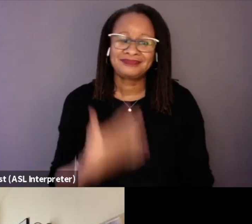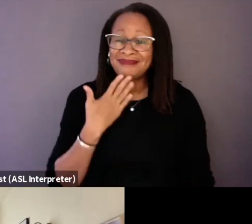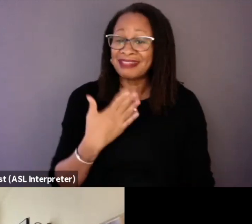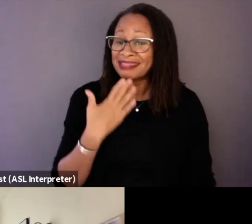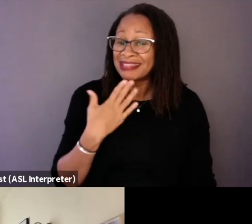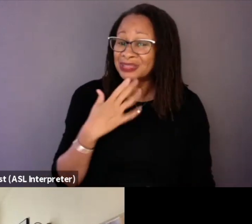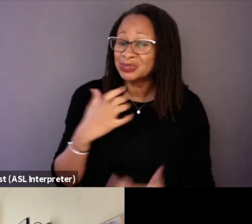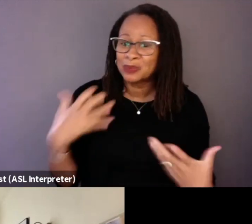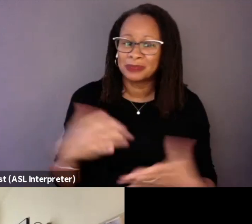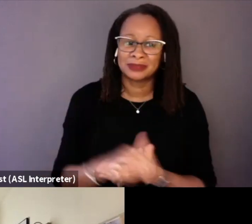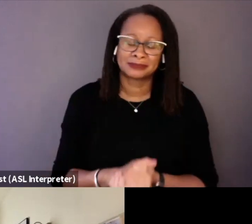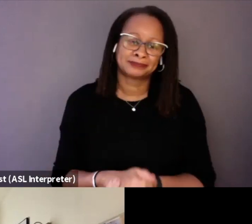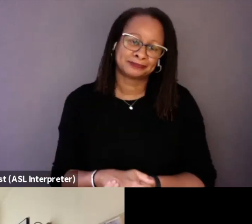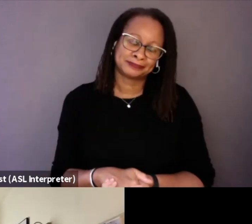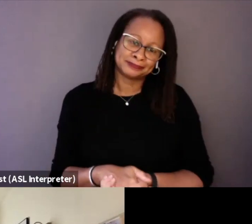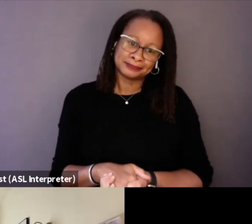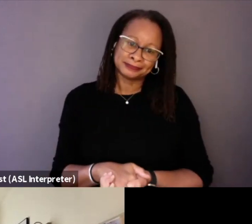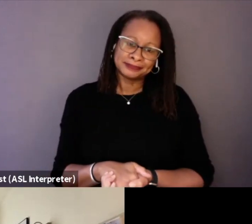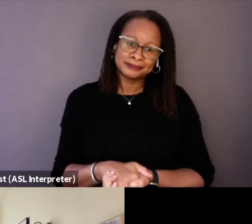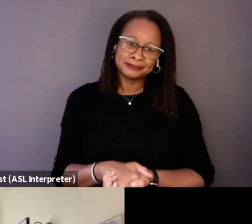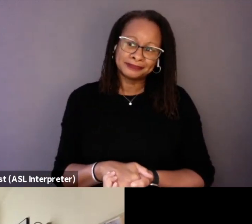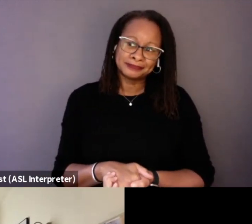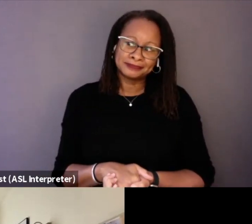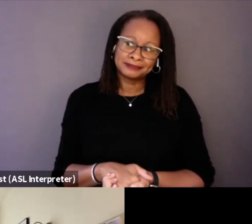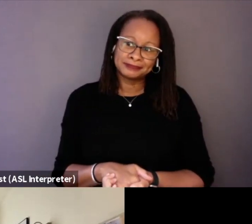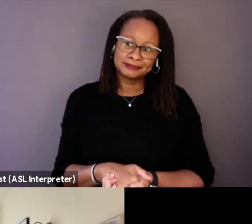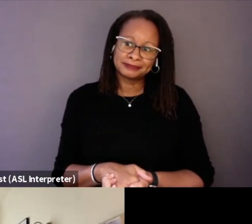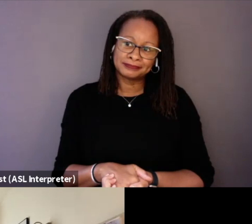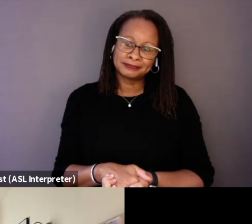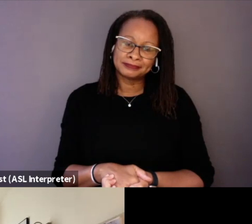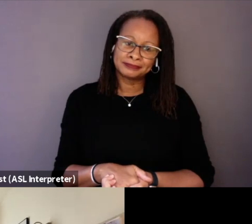You know, I can say that I started shooting